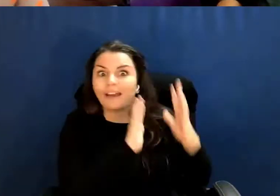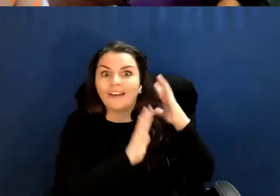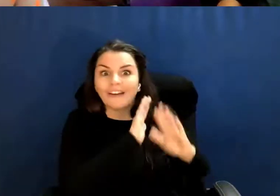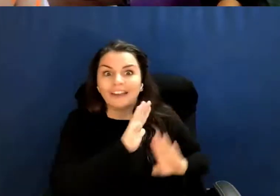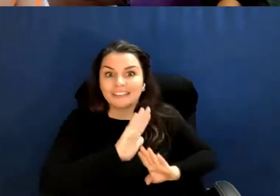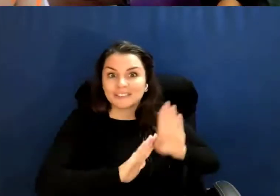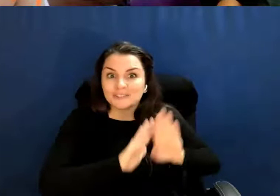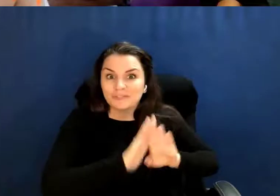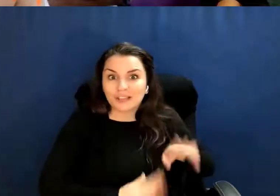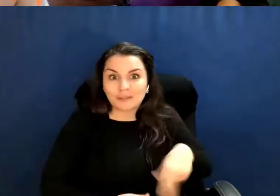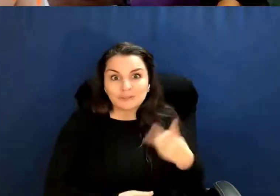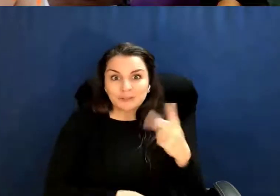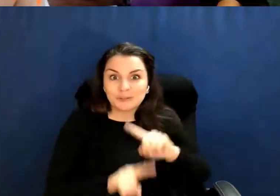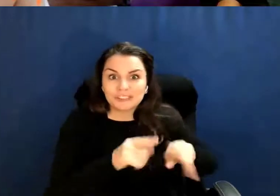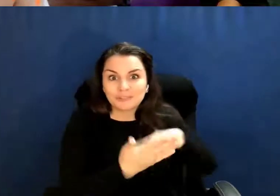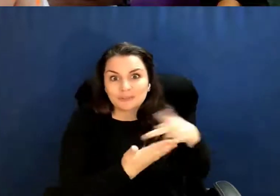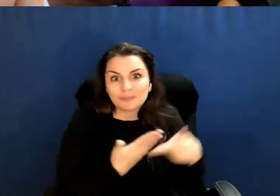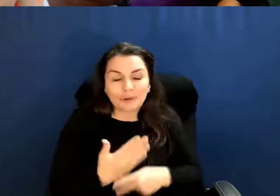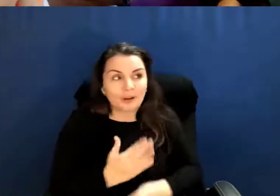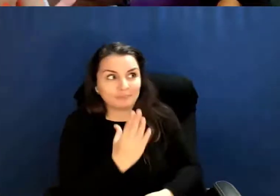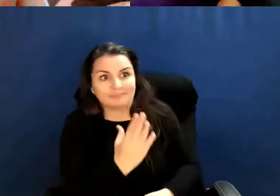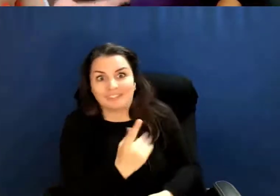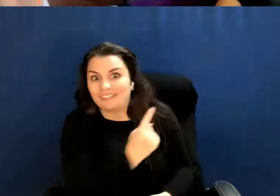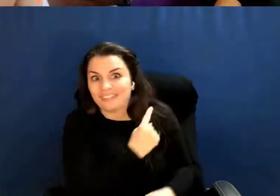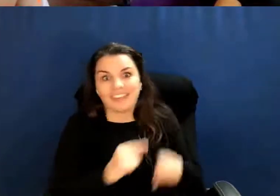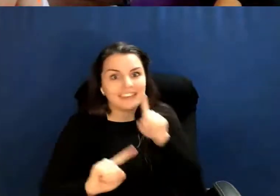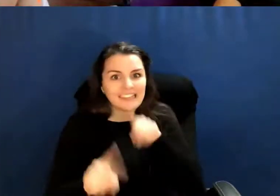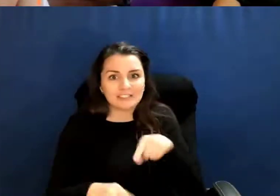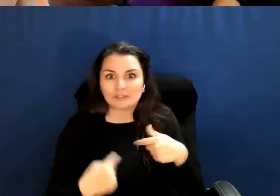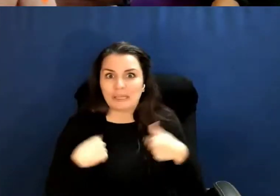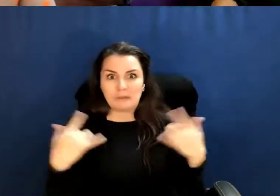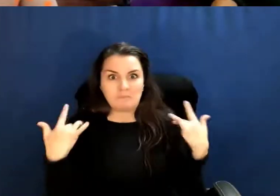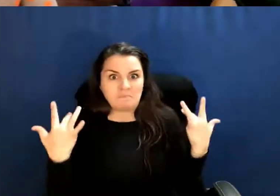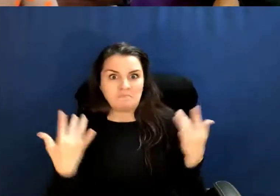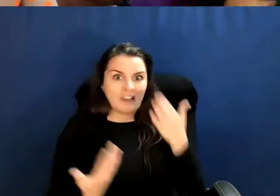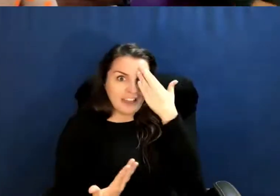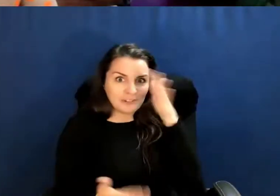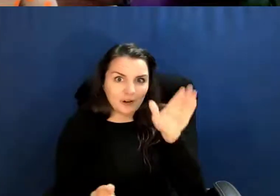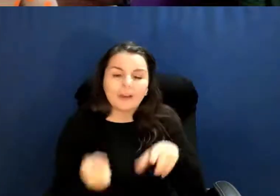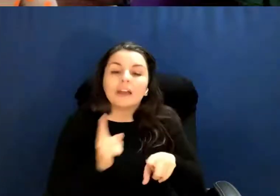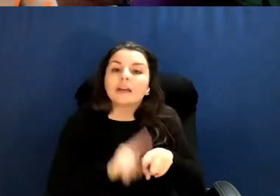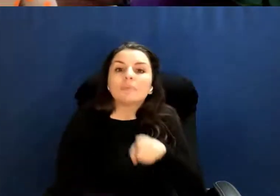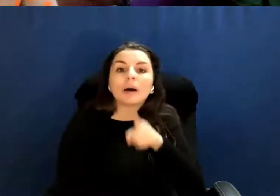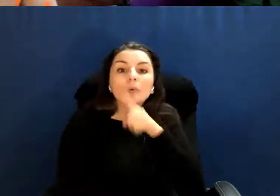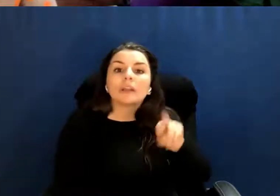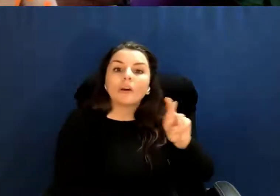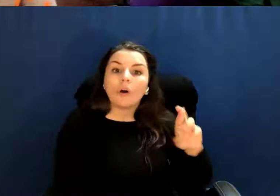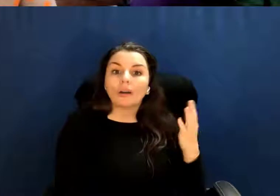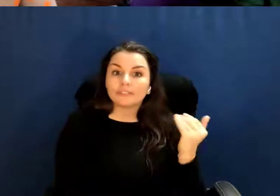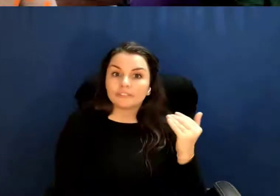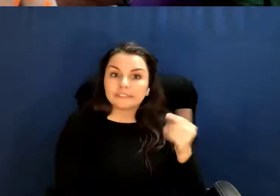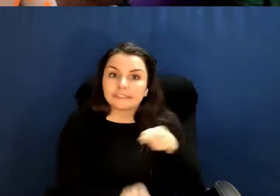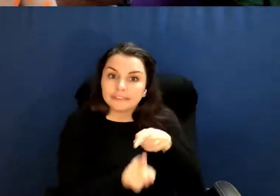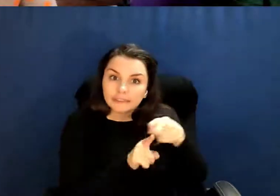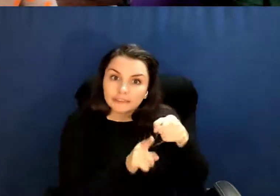but it does mean that sort of the scope of what you propose in an R15 would be smaller.